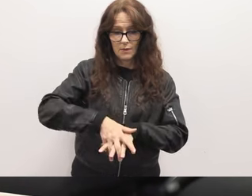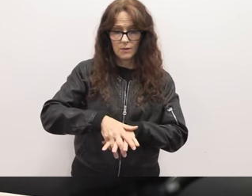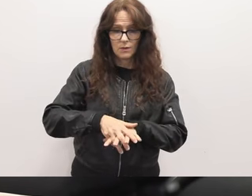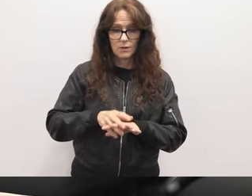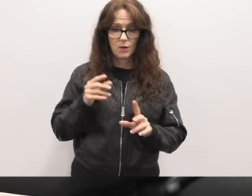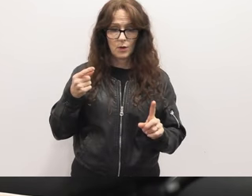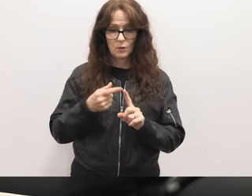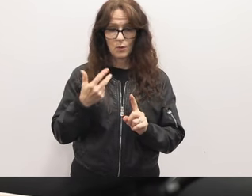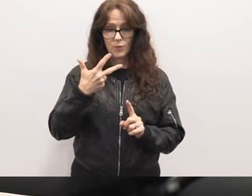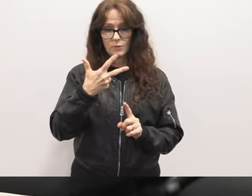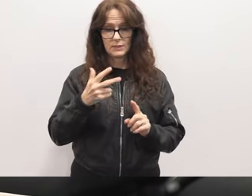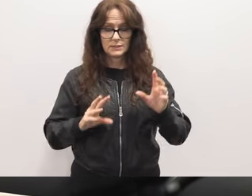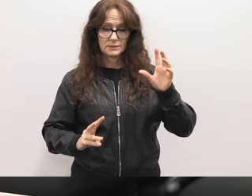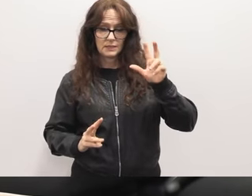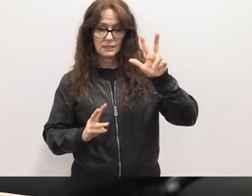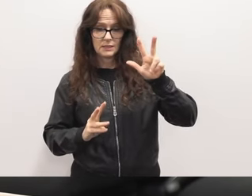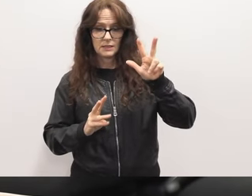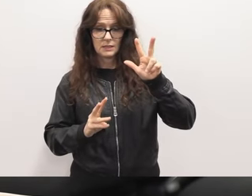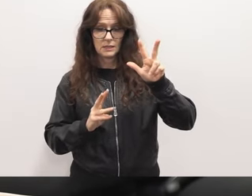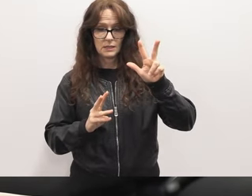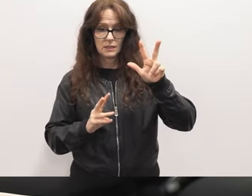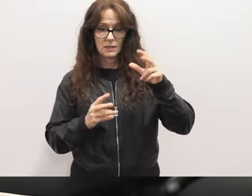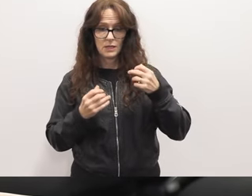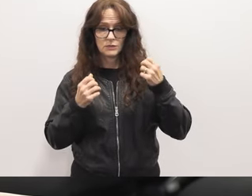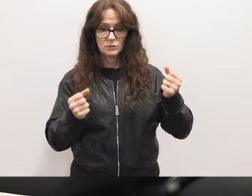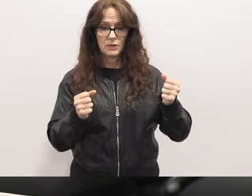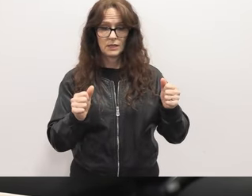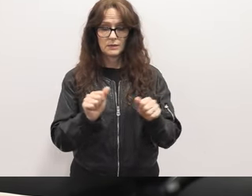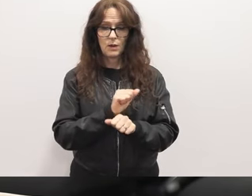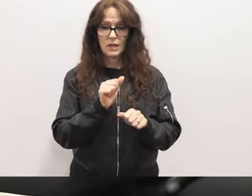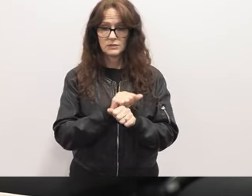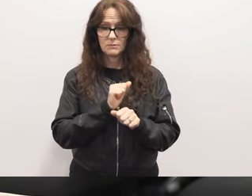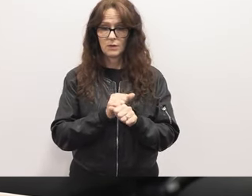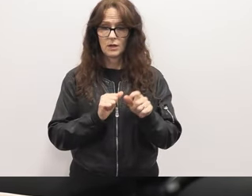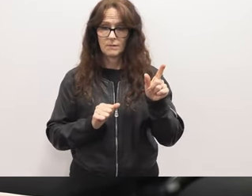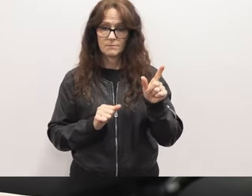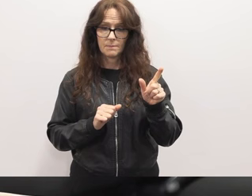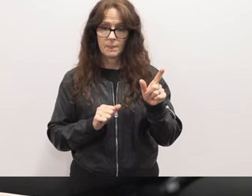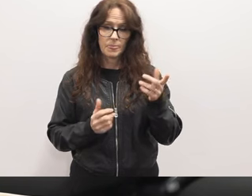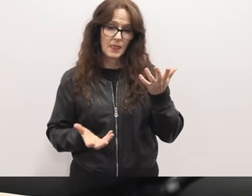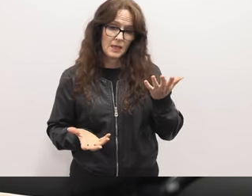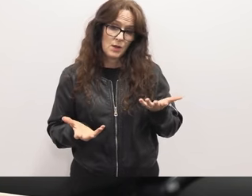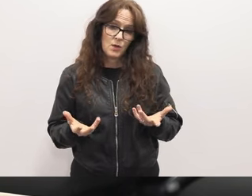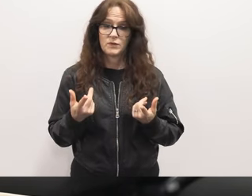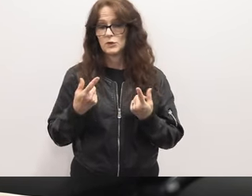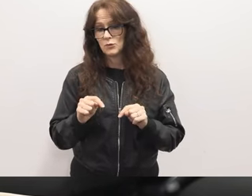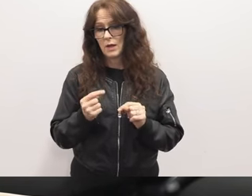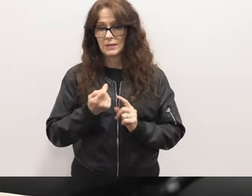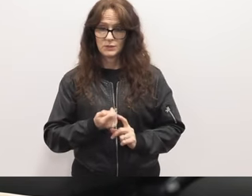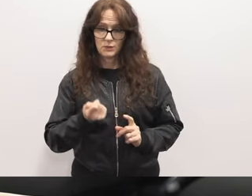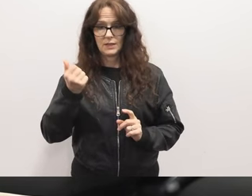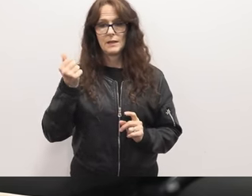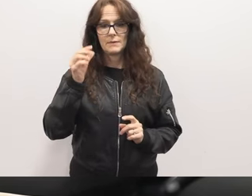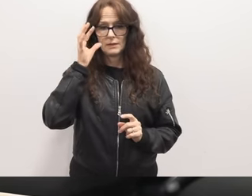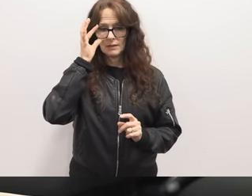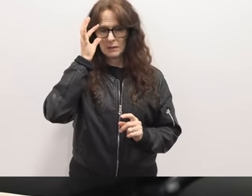which it sounds like there's a lot of strength around algebra. So you could more, if you're trying to eliminate, which AJ's guidance has been,